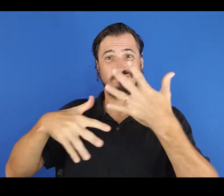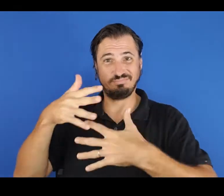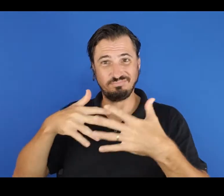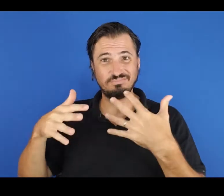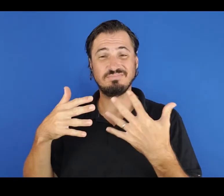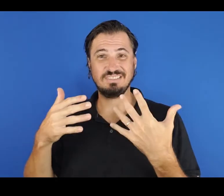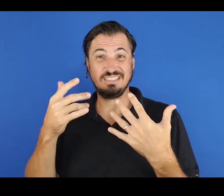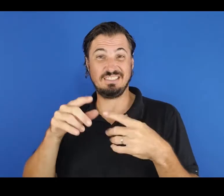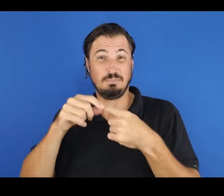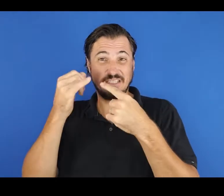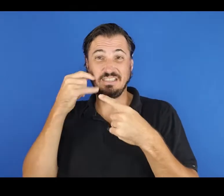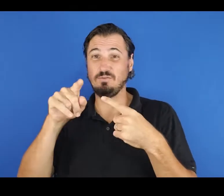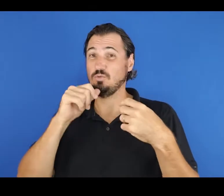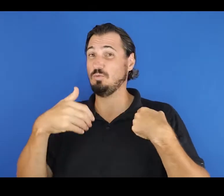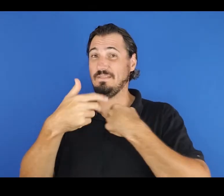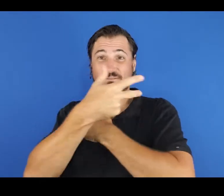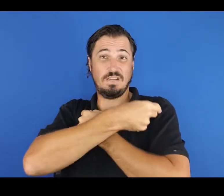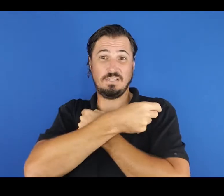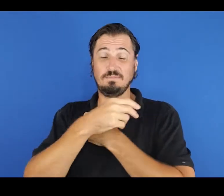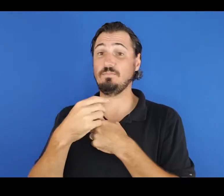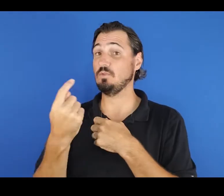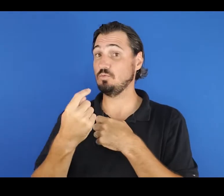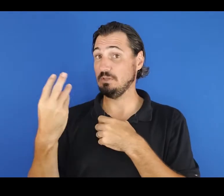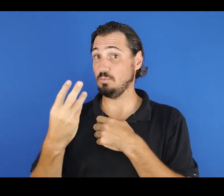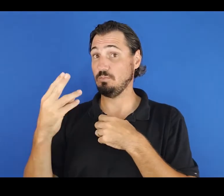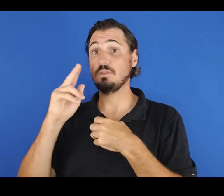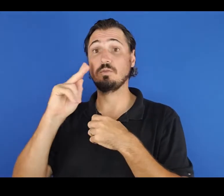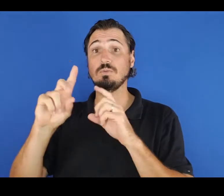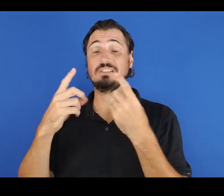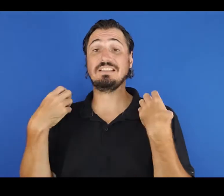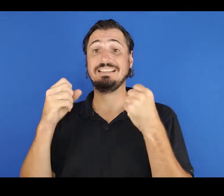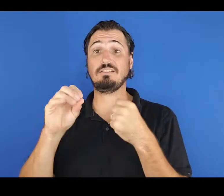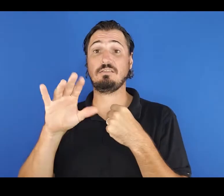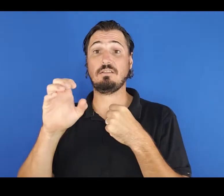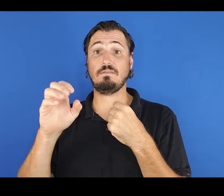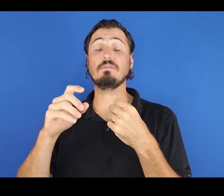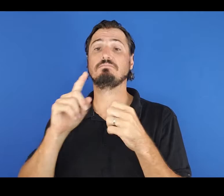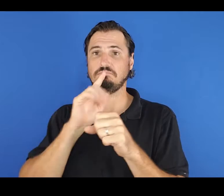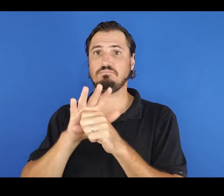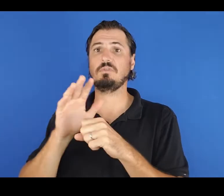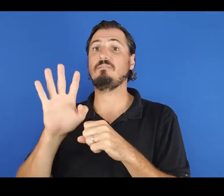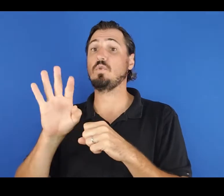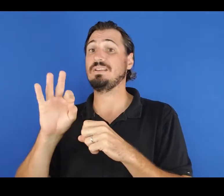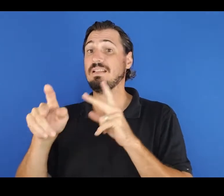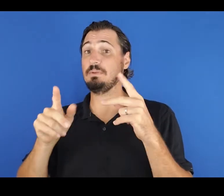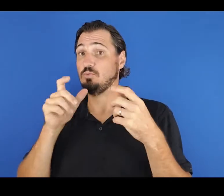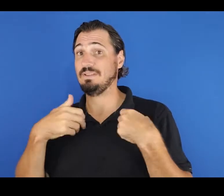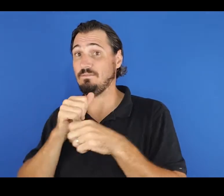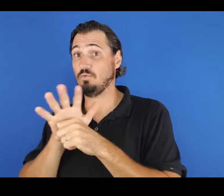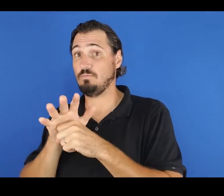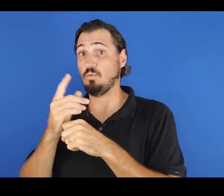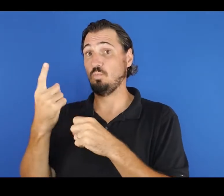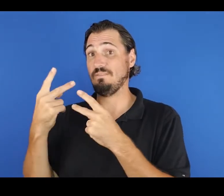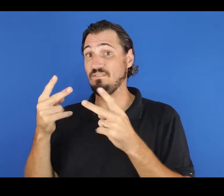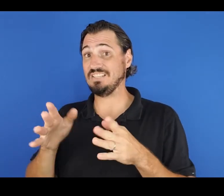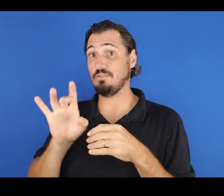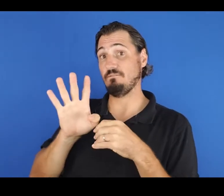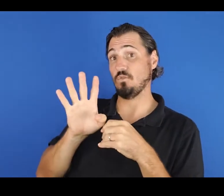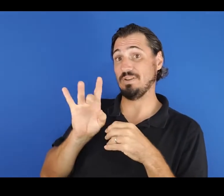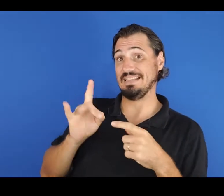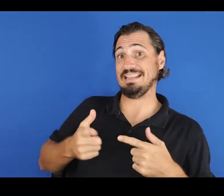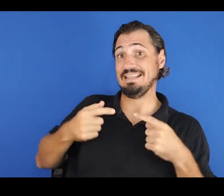On Tuesday and Wednesday, the Kauai District Health Office confirmed a total of 49 cases, one visitor and 48 residents. 11 of them were children.